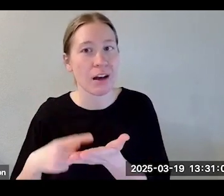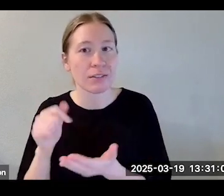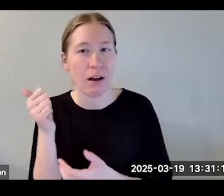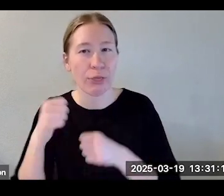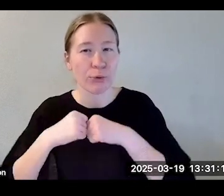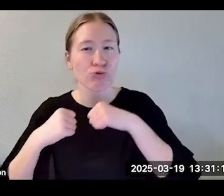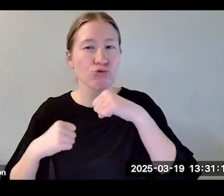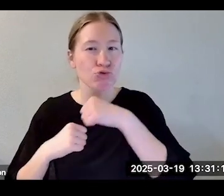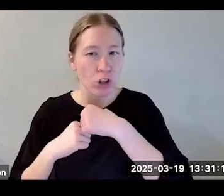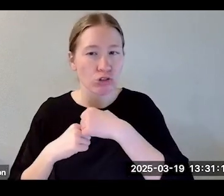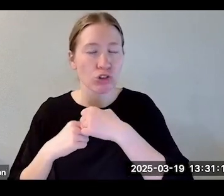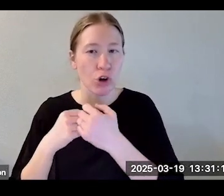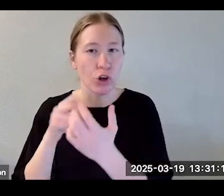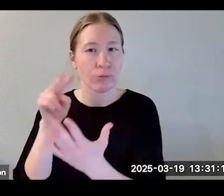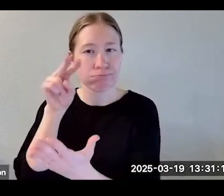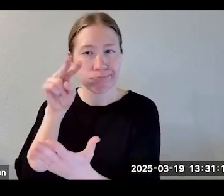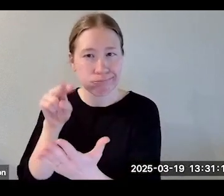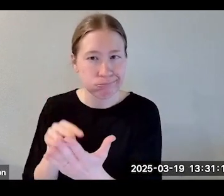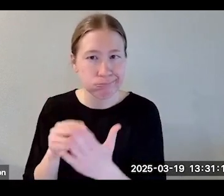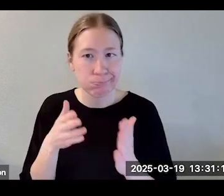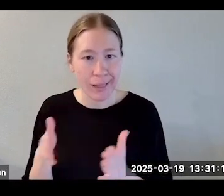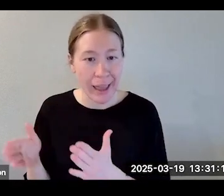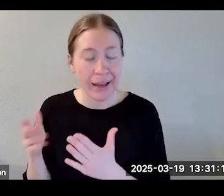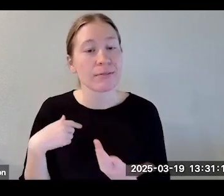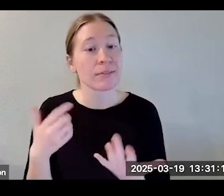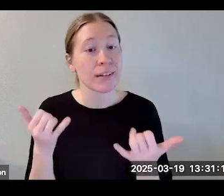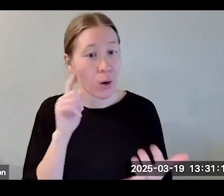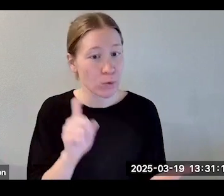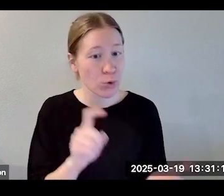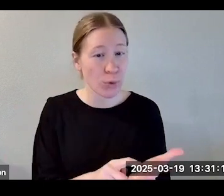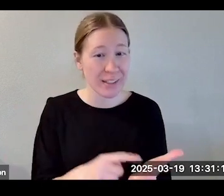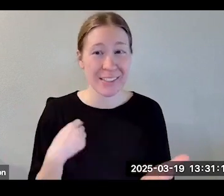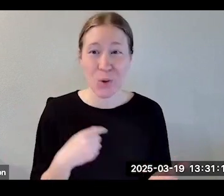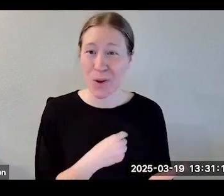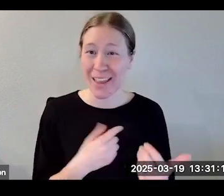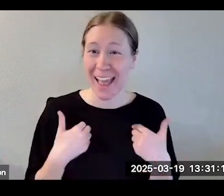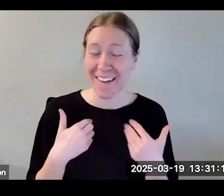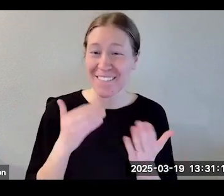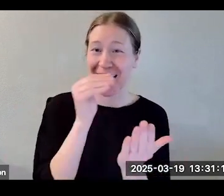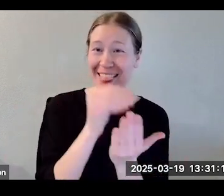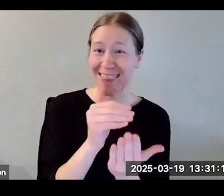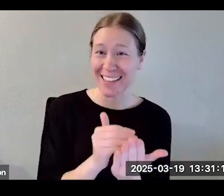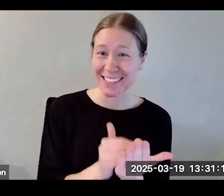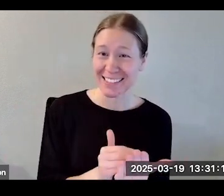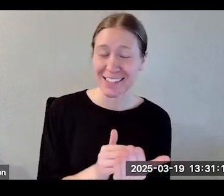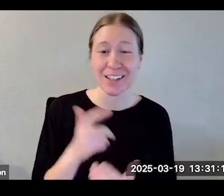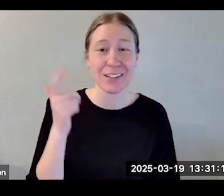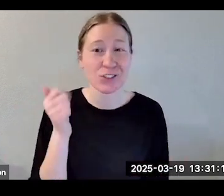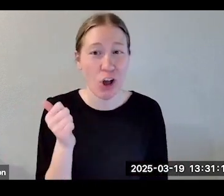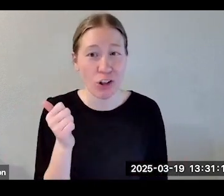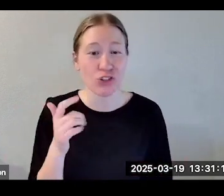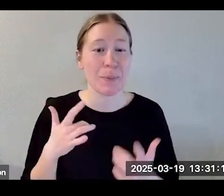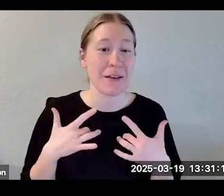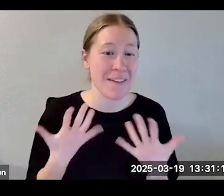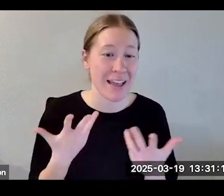We have what appears to be a list, right? Scholarship, Events, Work, Academics,